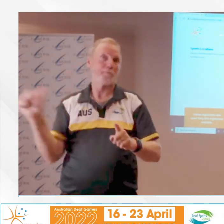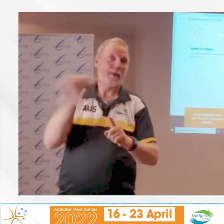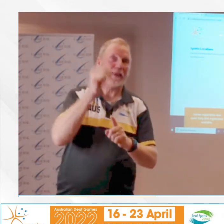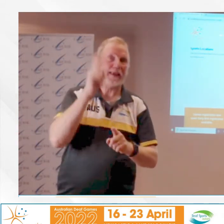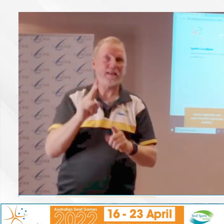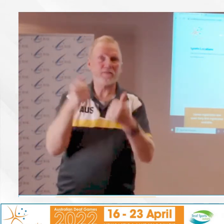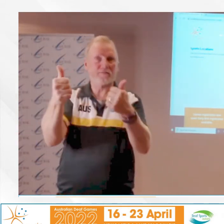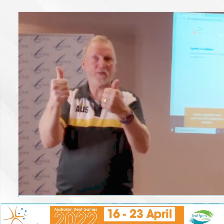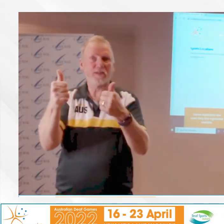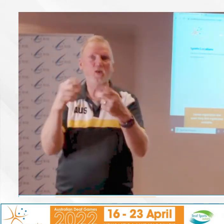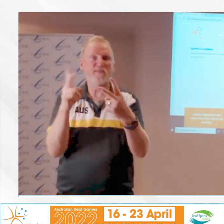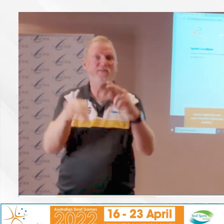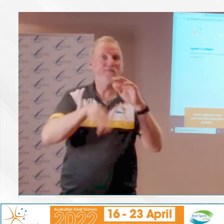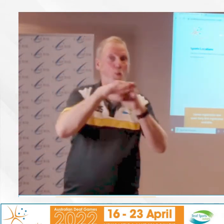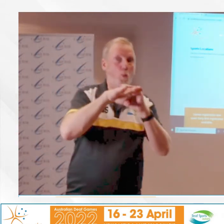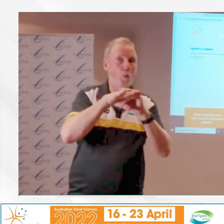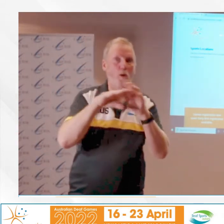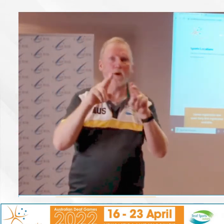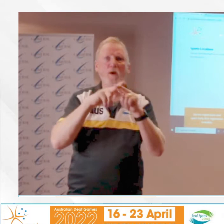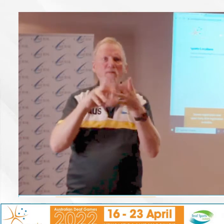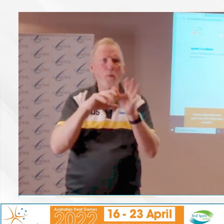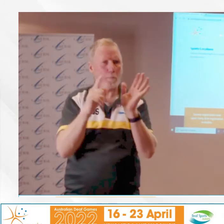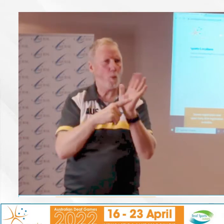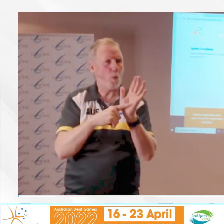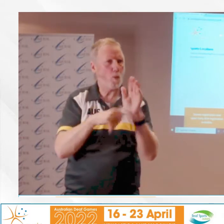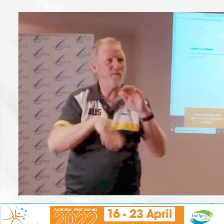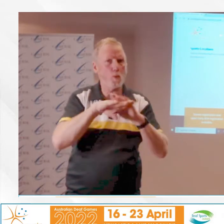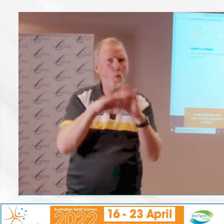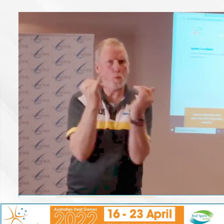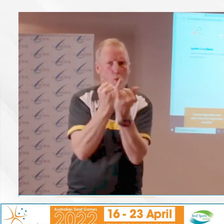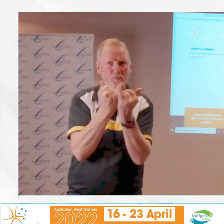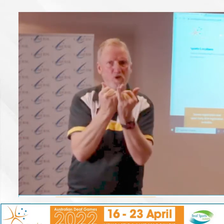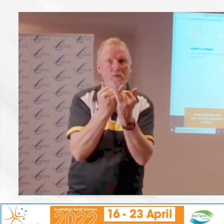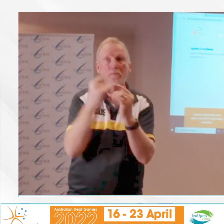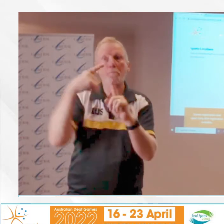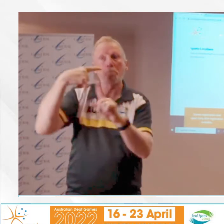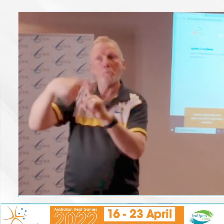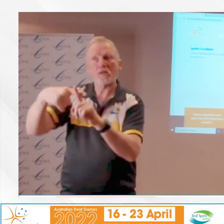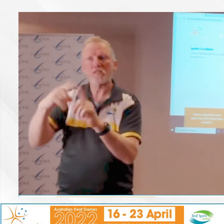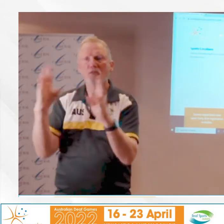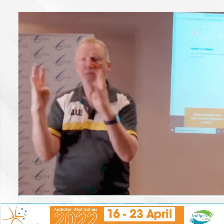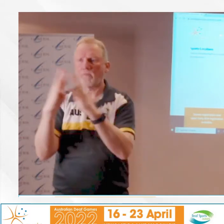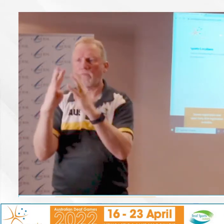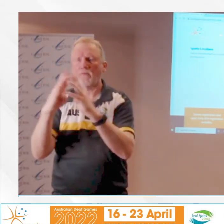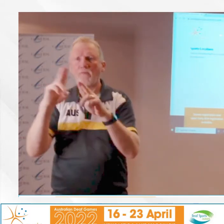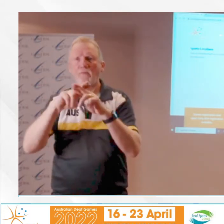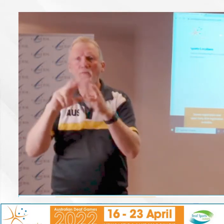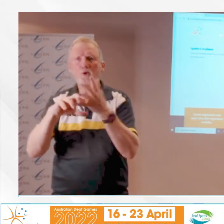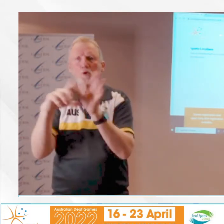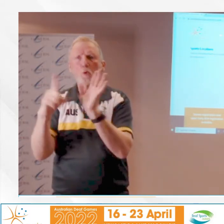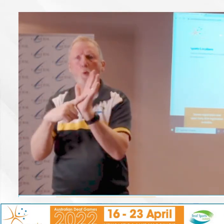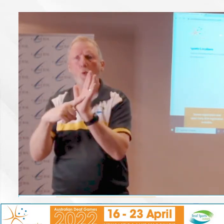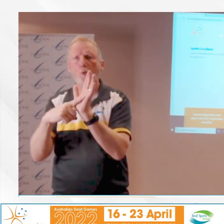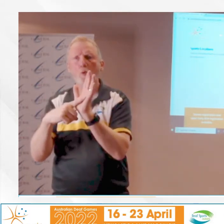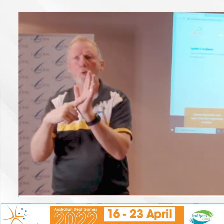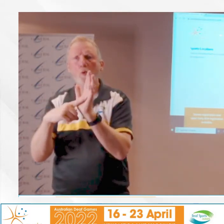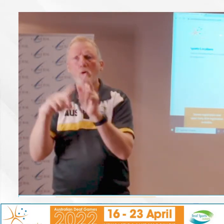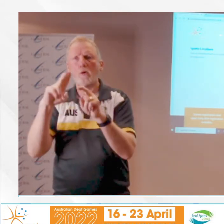we did have a soccer or football a football competition and both running